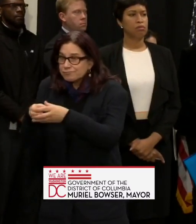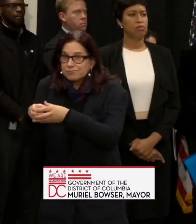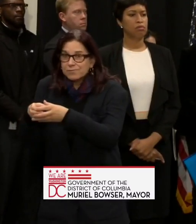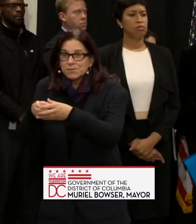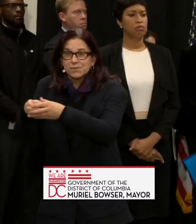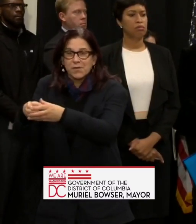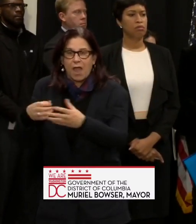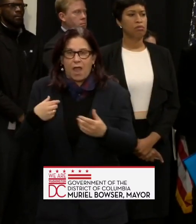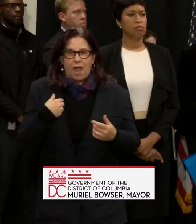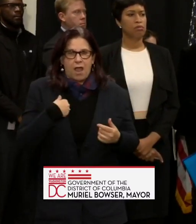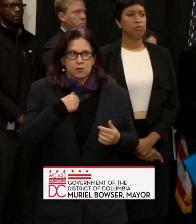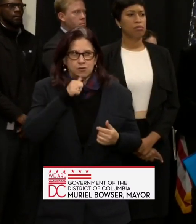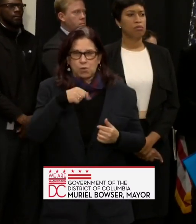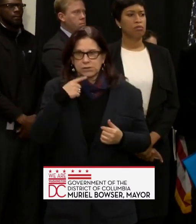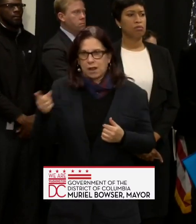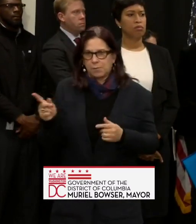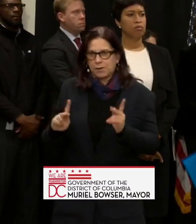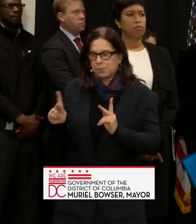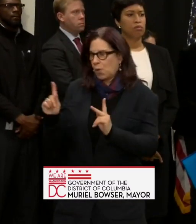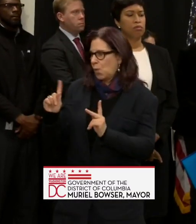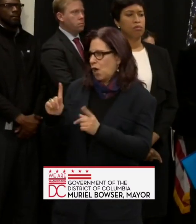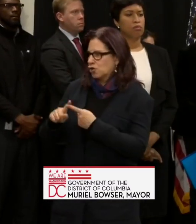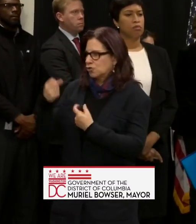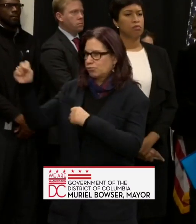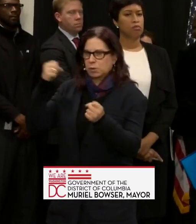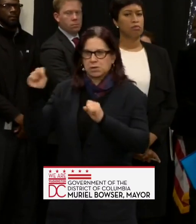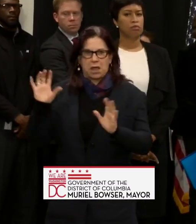WE DON'T DESIGNATE PROTEST AREAS.